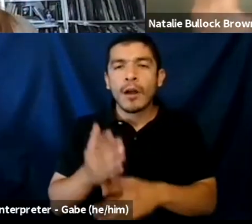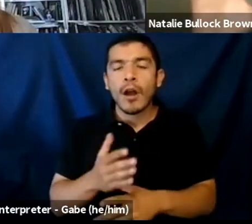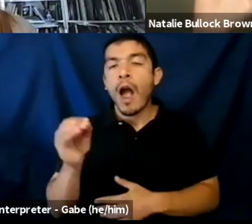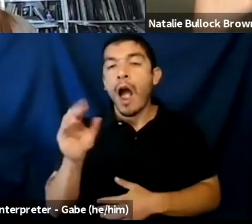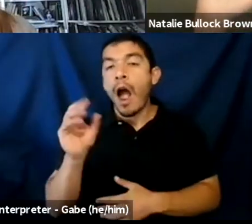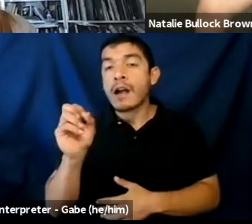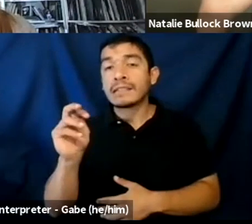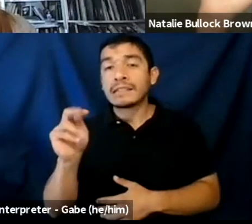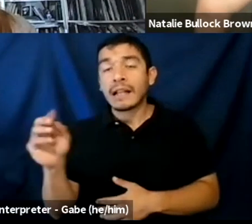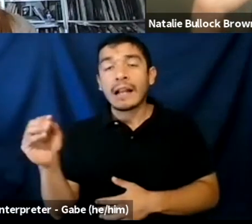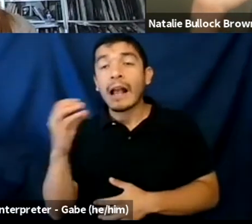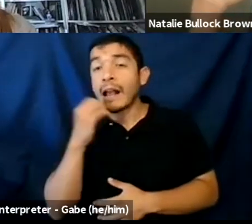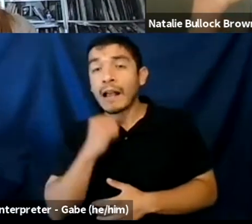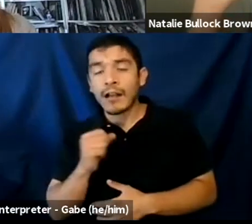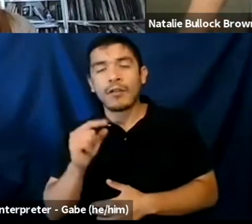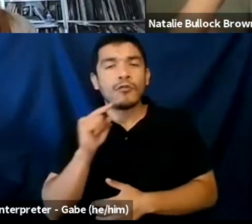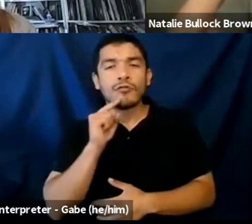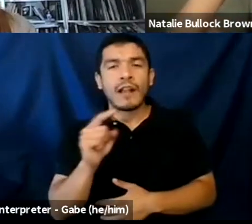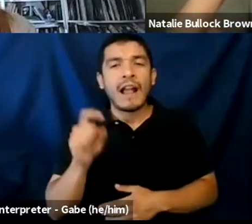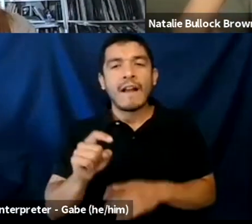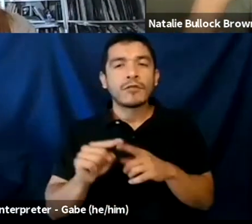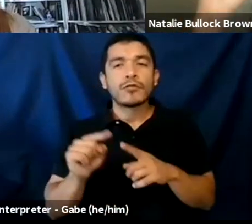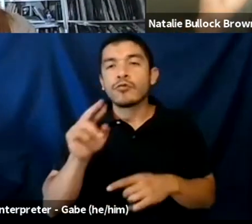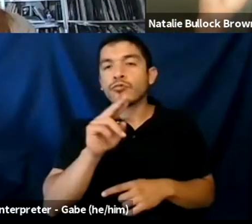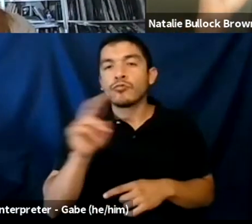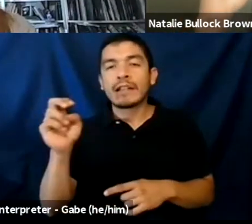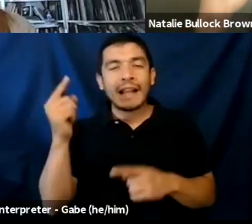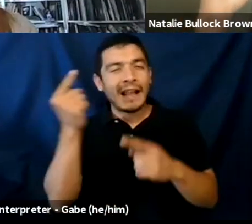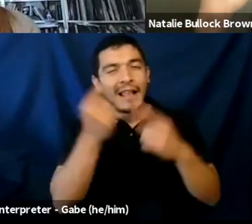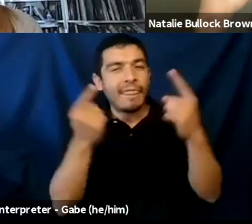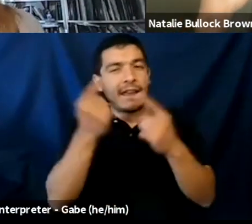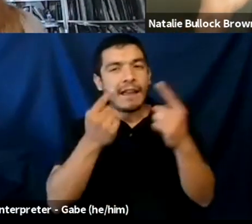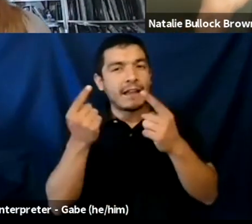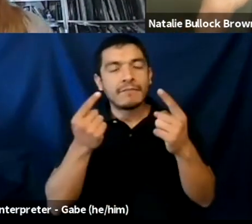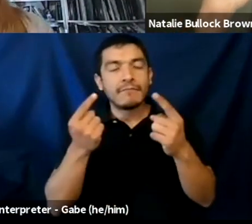have to rethink our perspective,